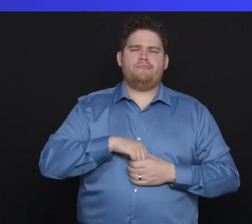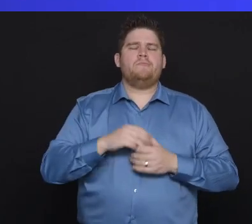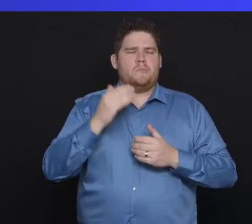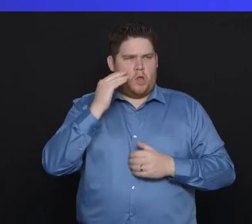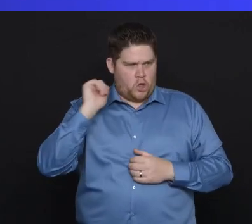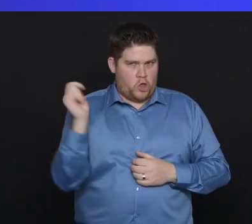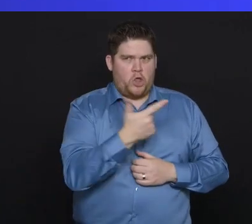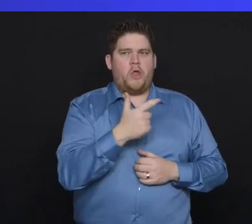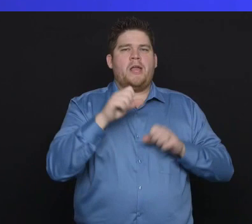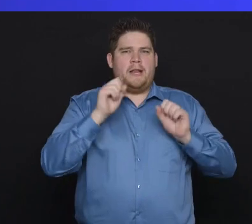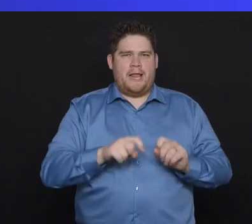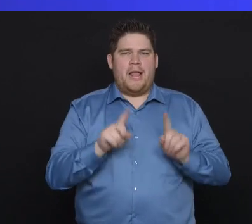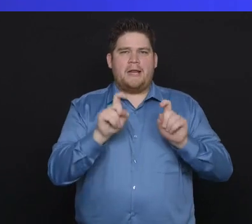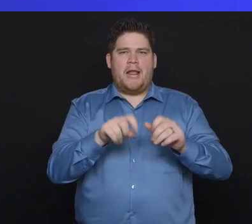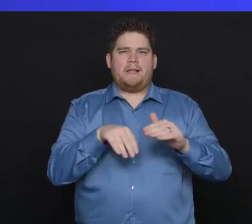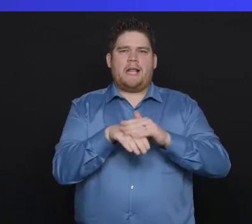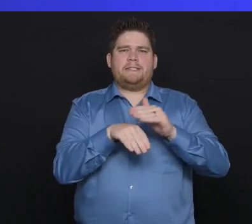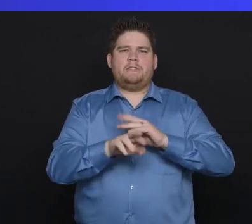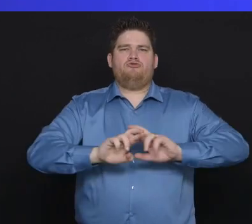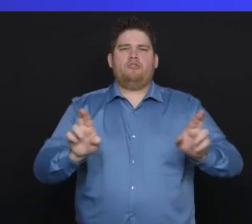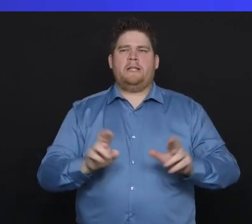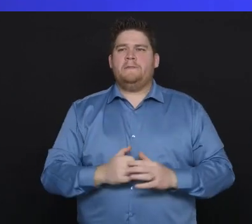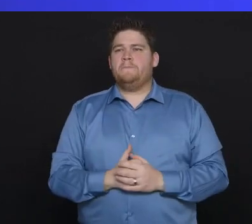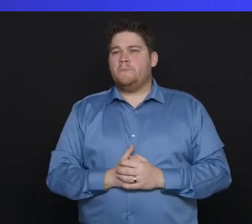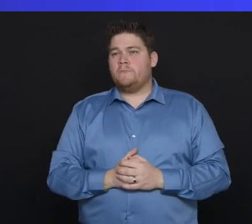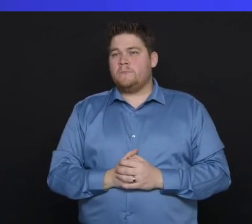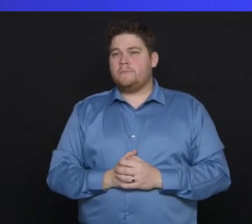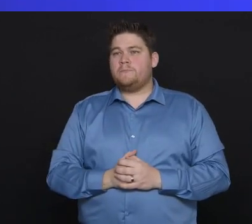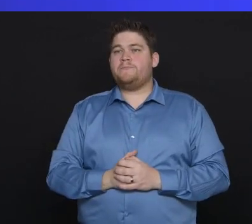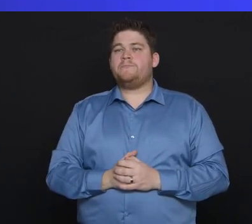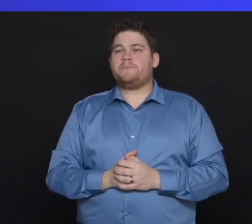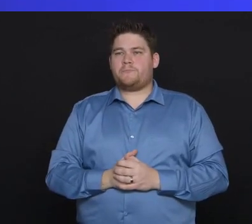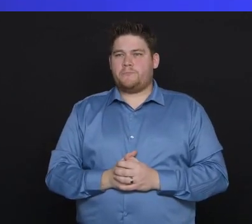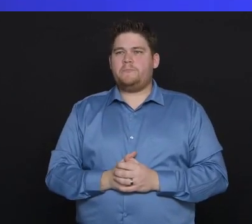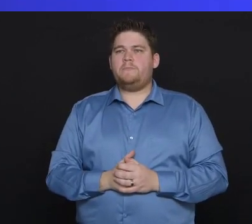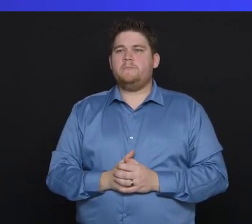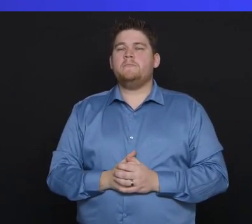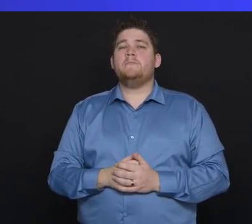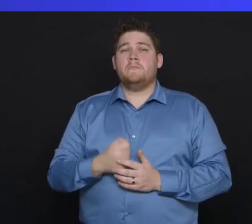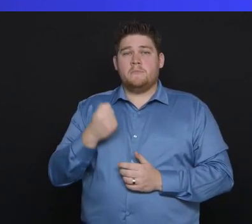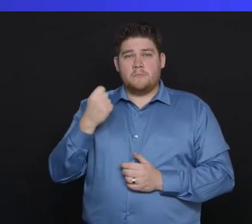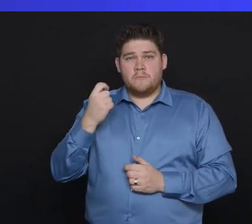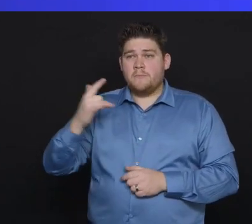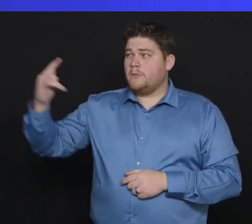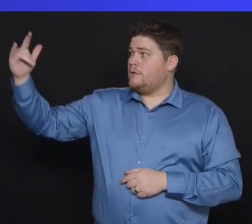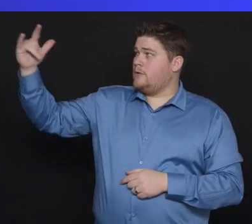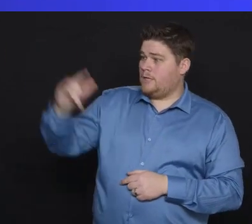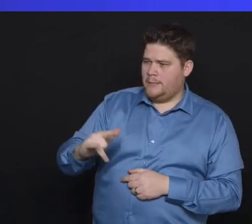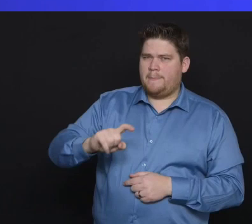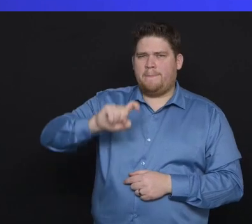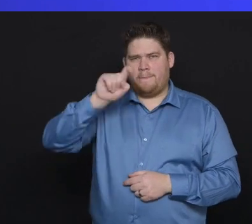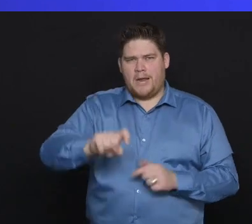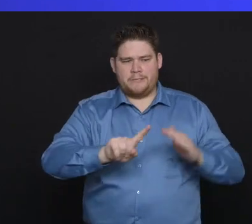you must self isolate for 14 days. If you have a mild illness, we don't want to test you.